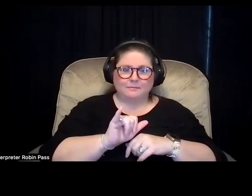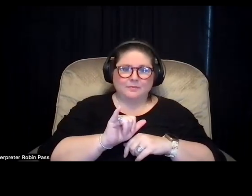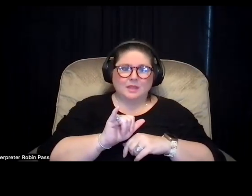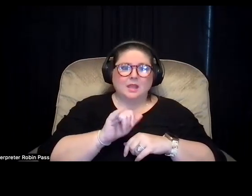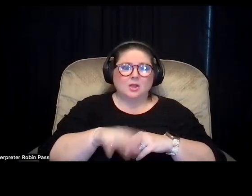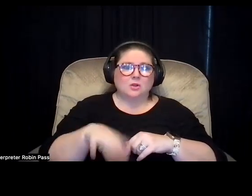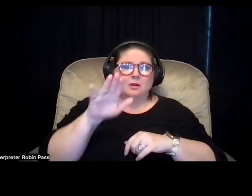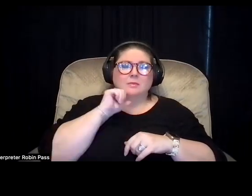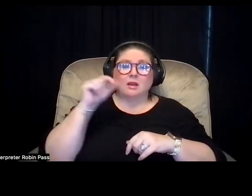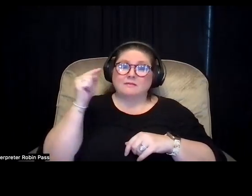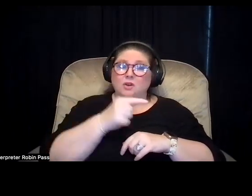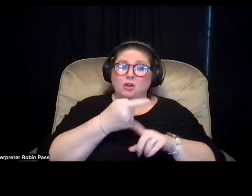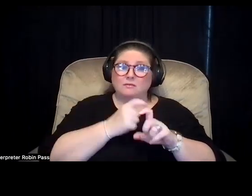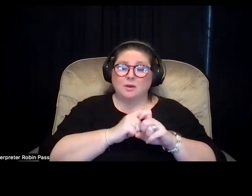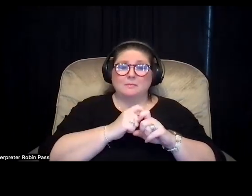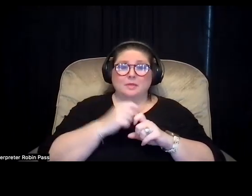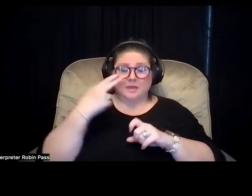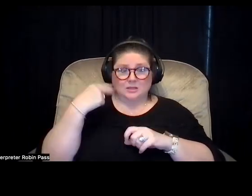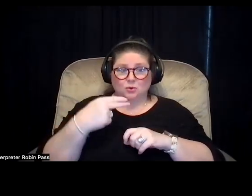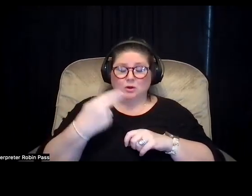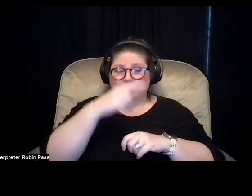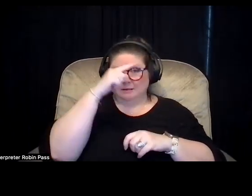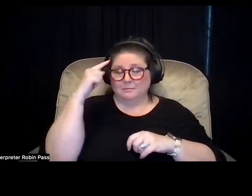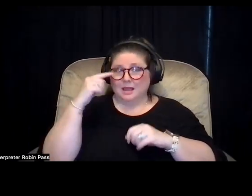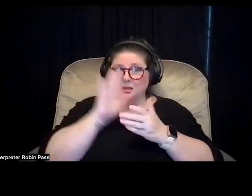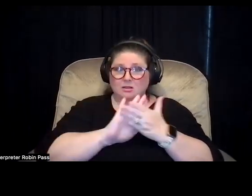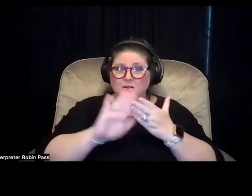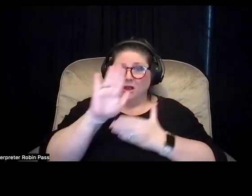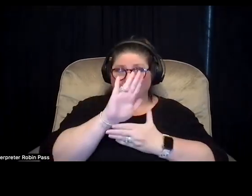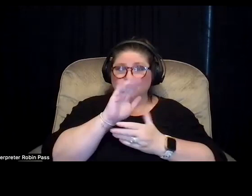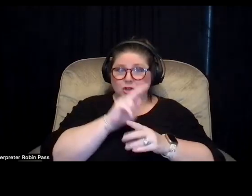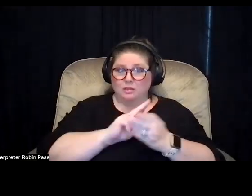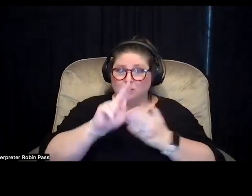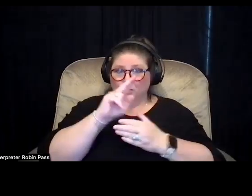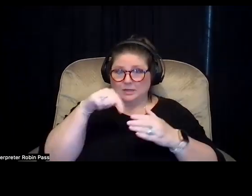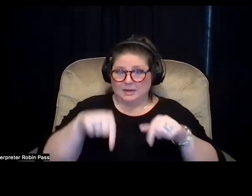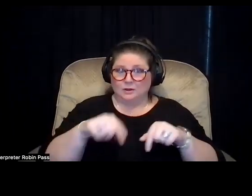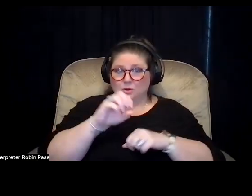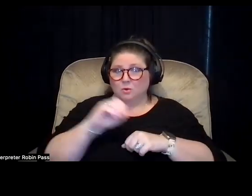is the only historically black college in oklahoma and he never learned about the tulsa race massacre